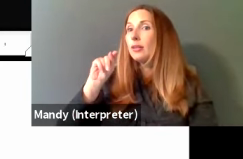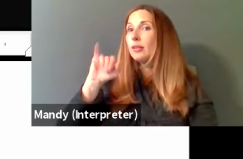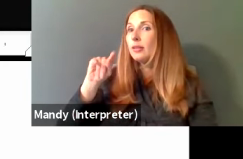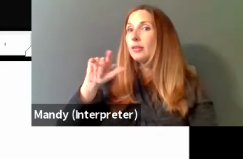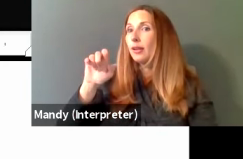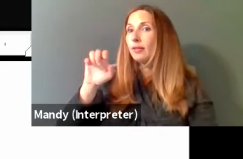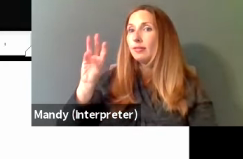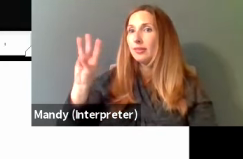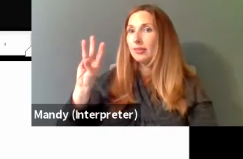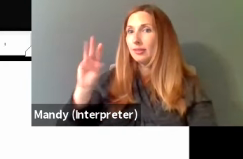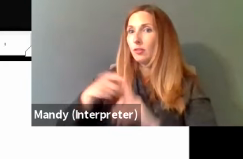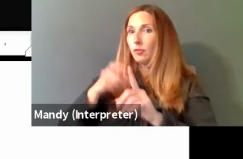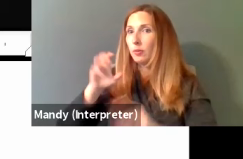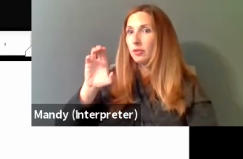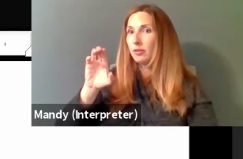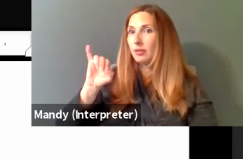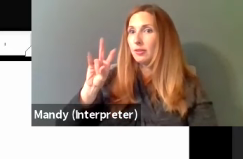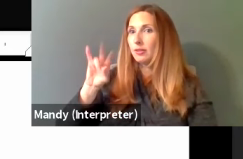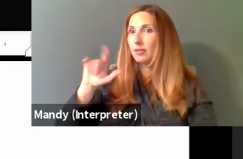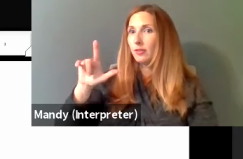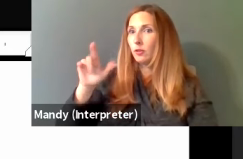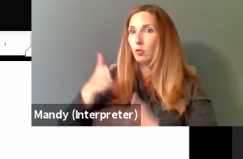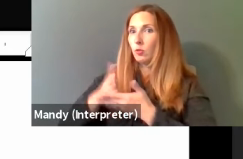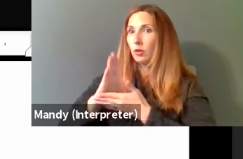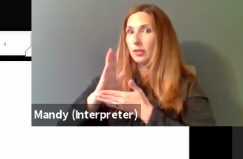And then we had former presidents Clinton